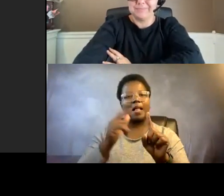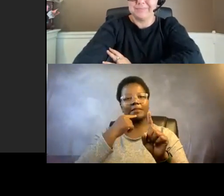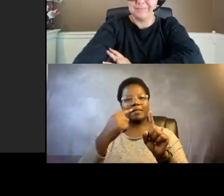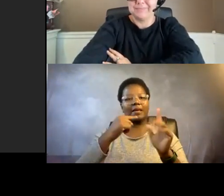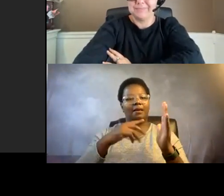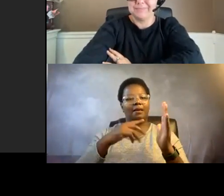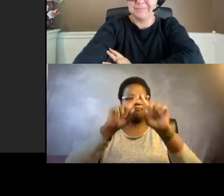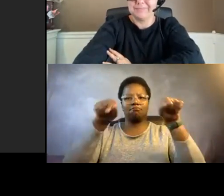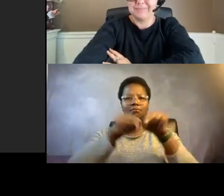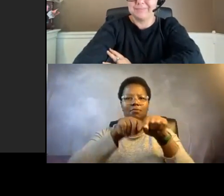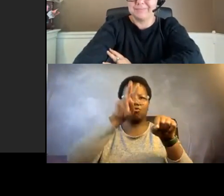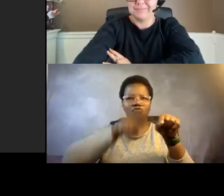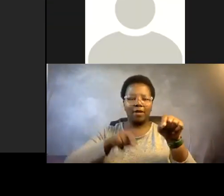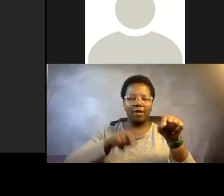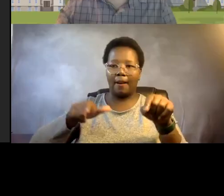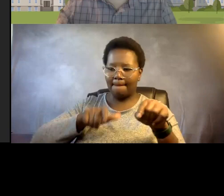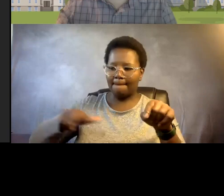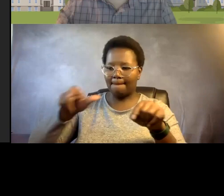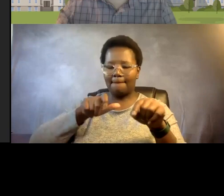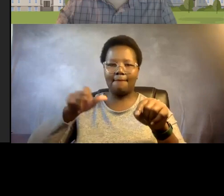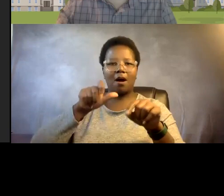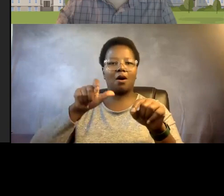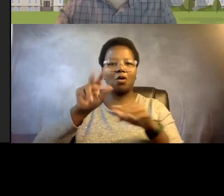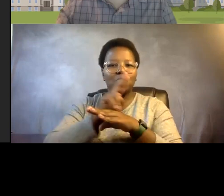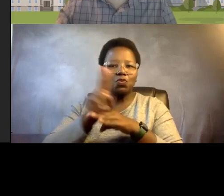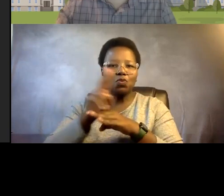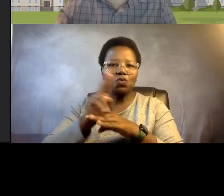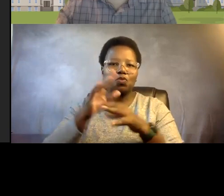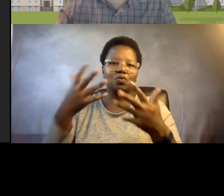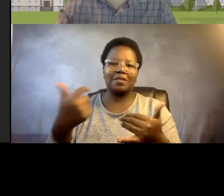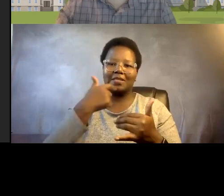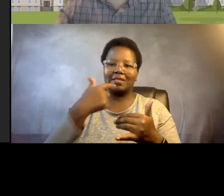mouse interaction, or even a visual scan sometimes of a page to identify potential